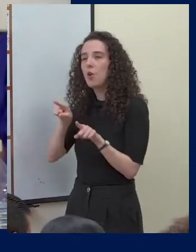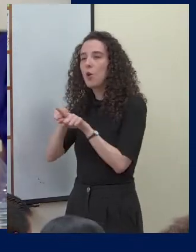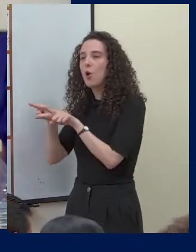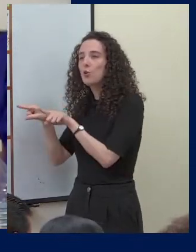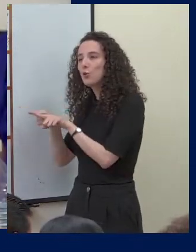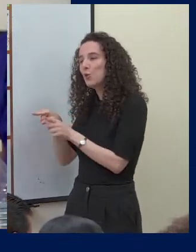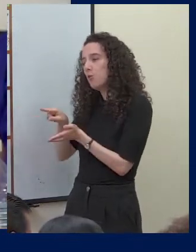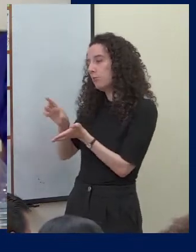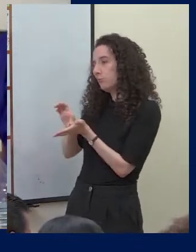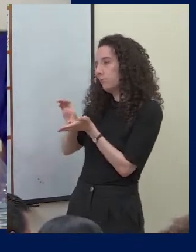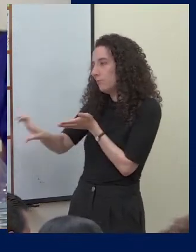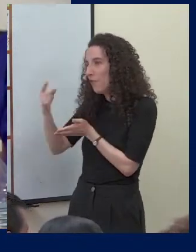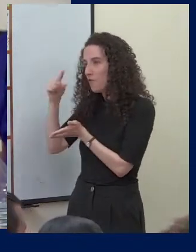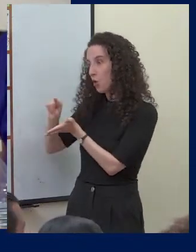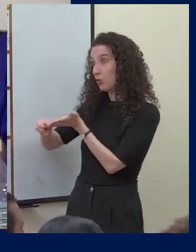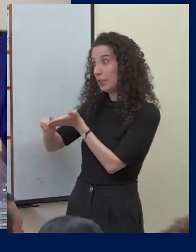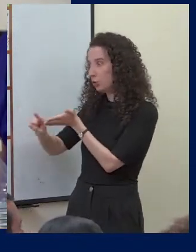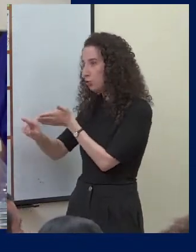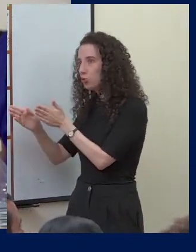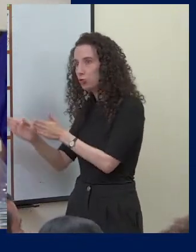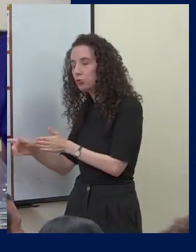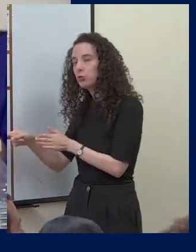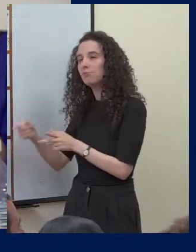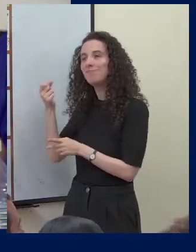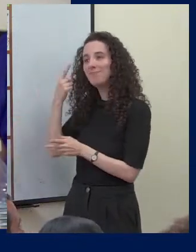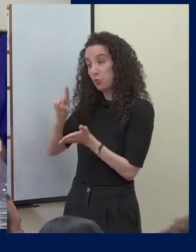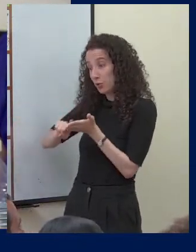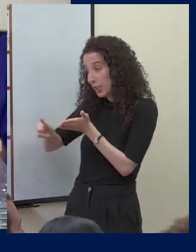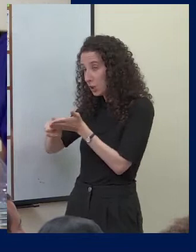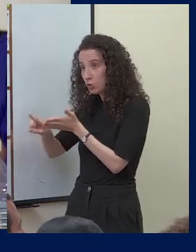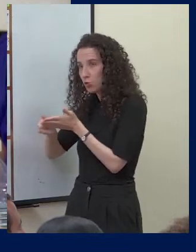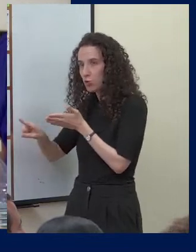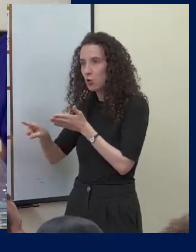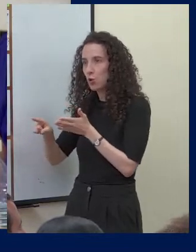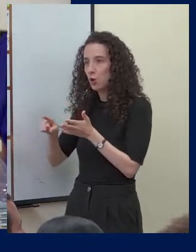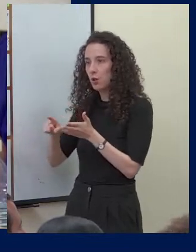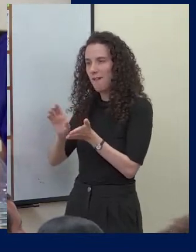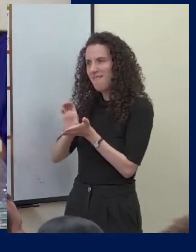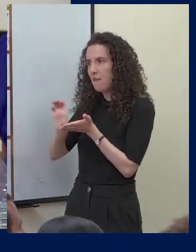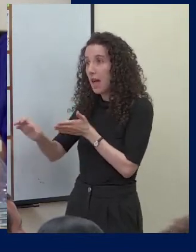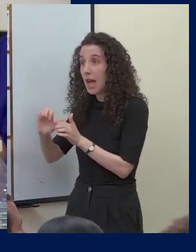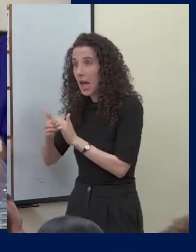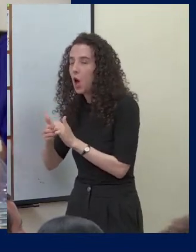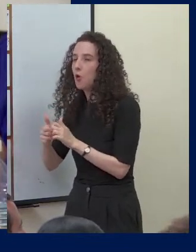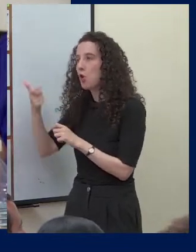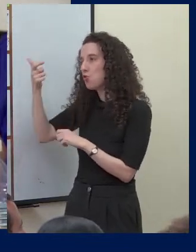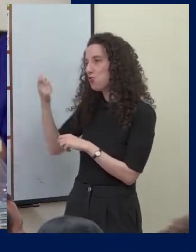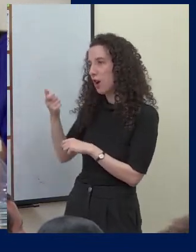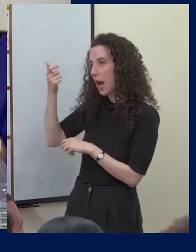to participate with the research runs on grant money and so they have been very successful